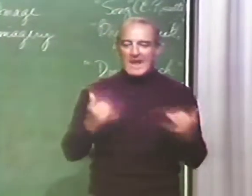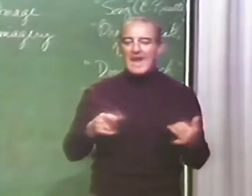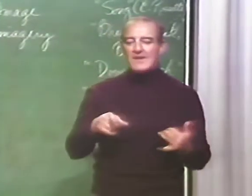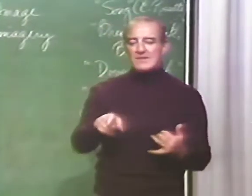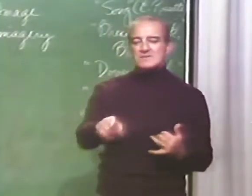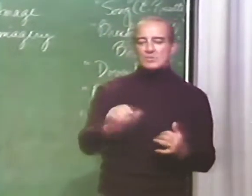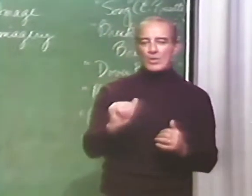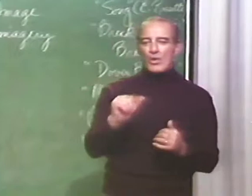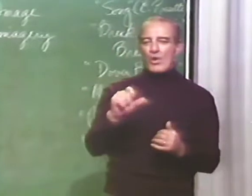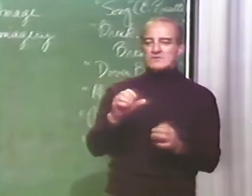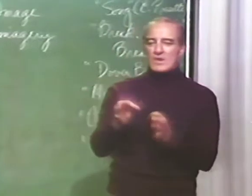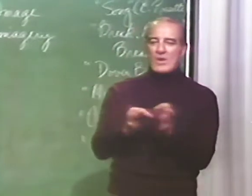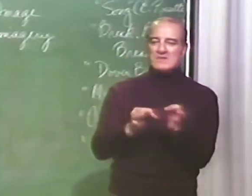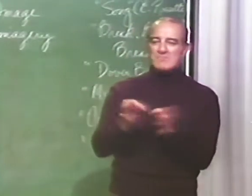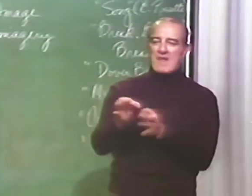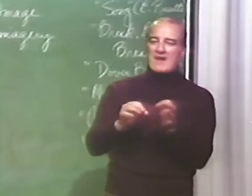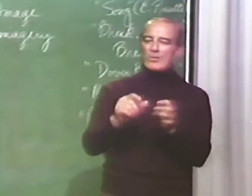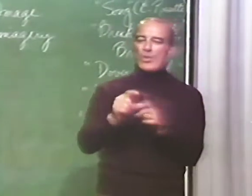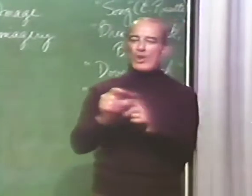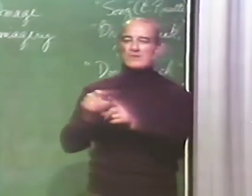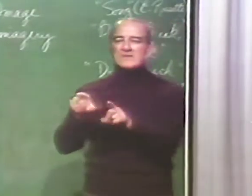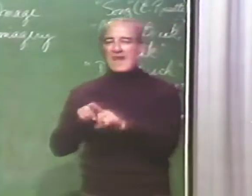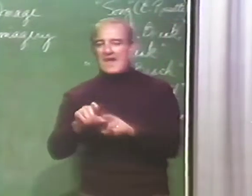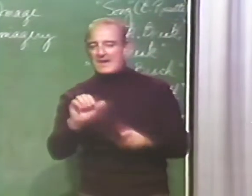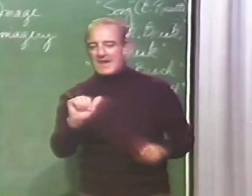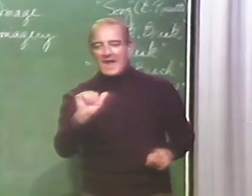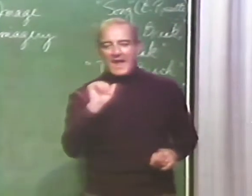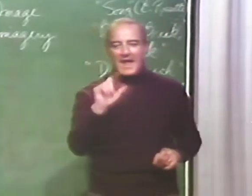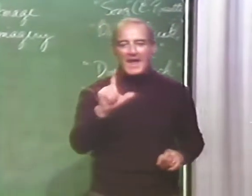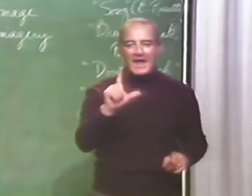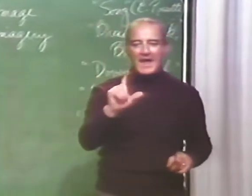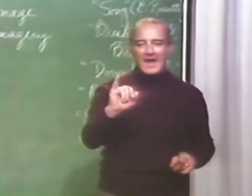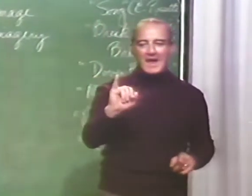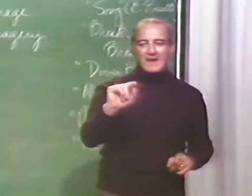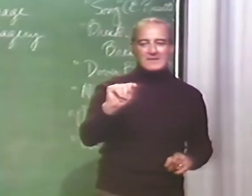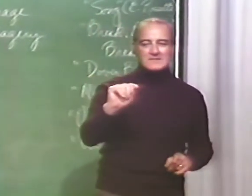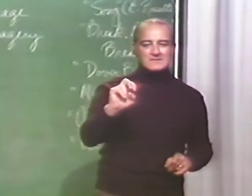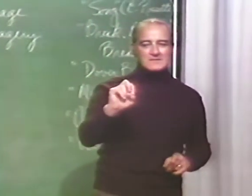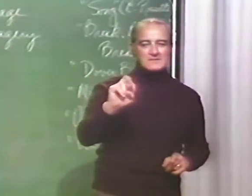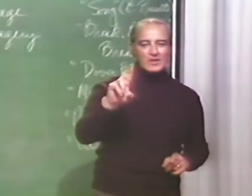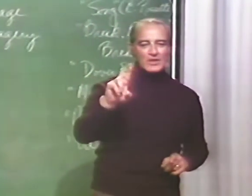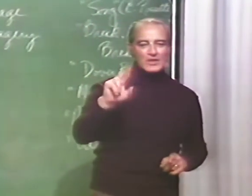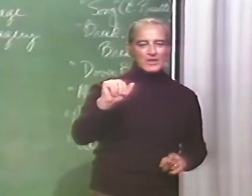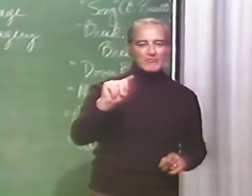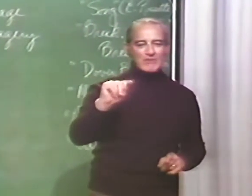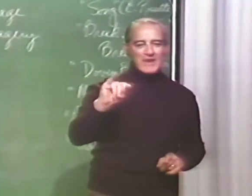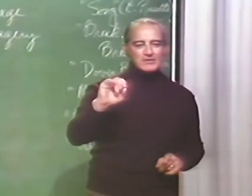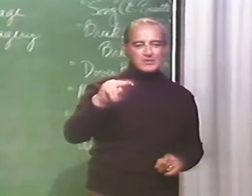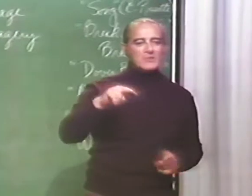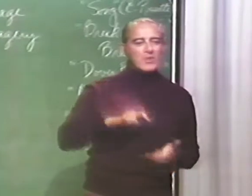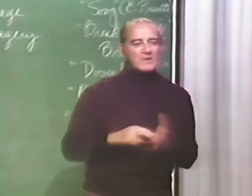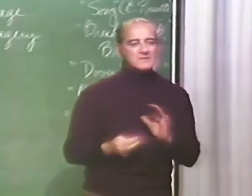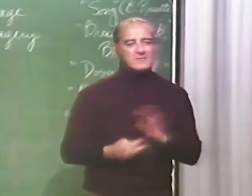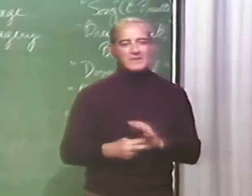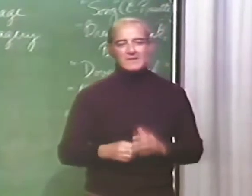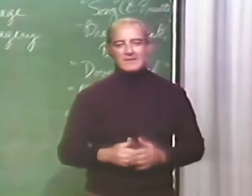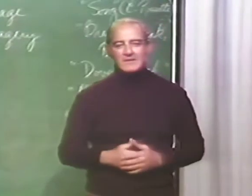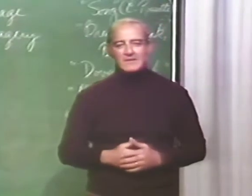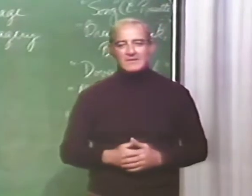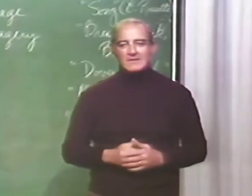NOW, THIS WILL ALSO EXPLAIN WORDS LIKE ALLITERATION. WHAT DOES THAT MEAN?